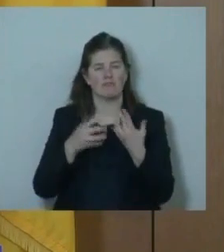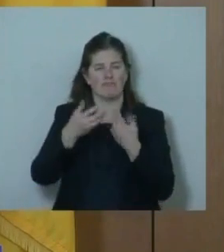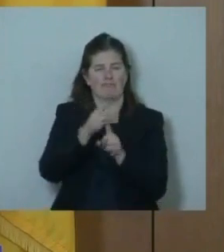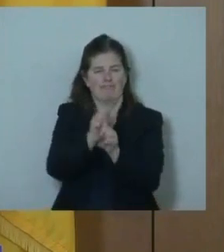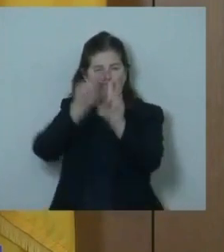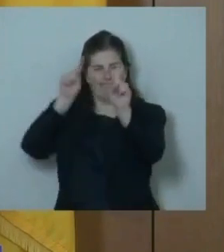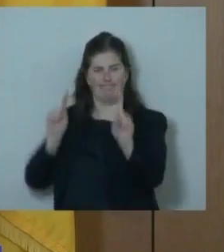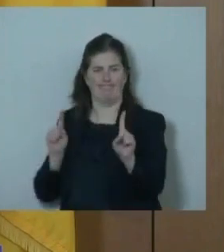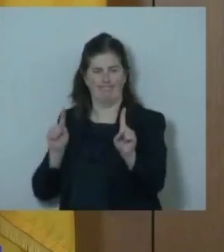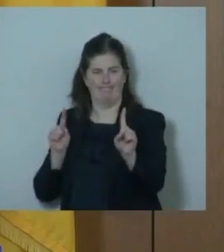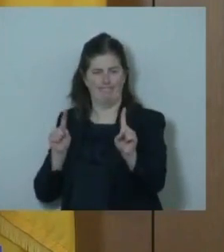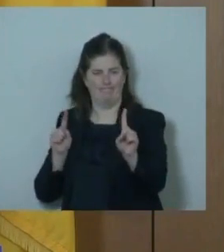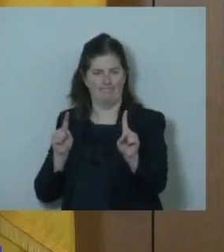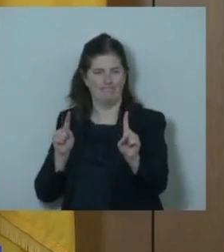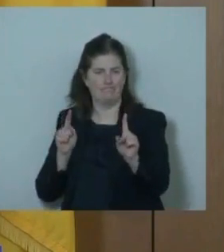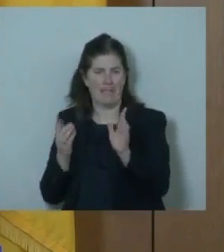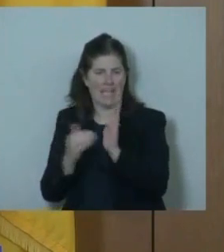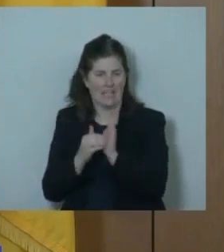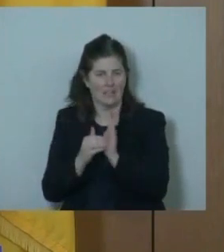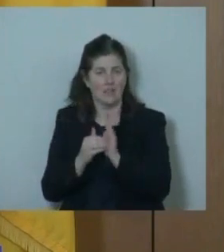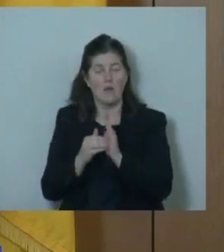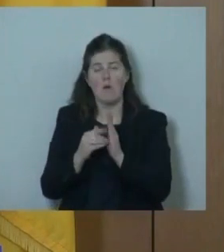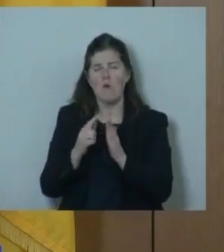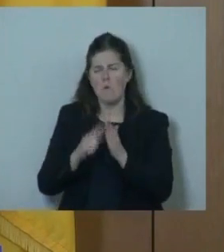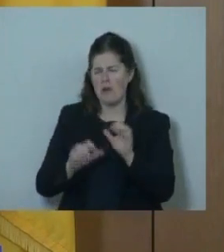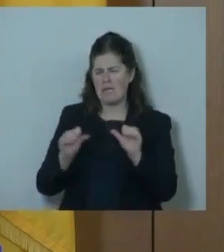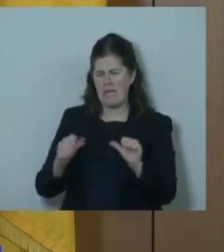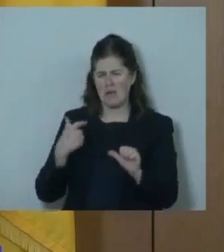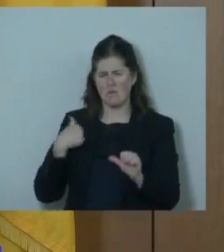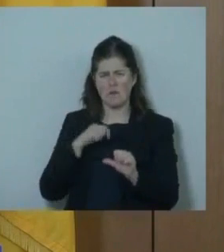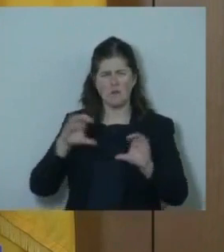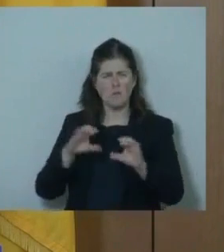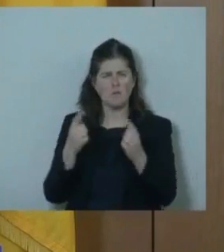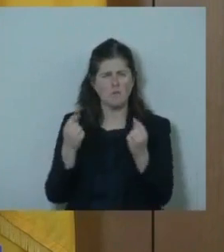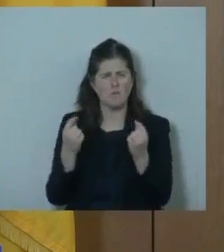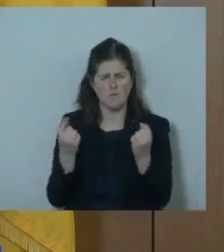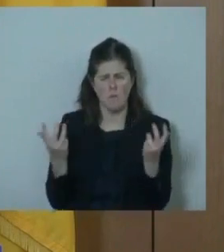WE WILL BE READY AND WE HAVE TO SUPPORT THEM PRODUCTIVELY.